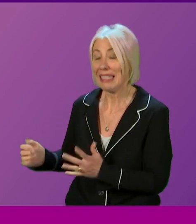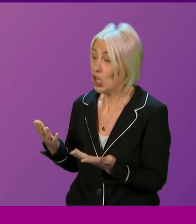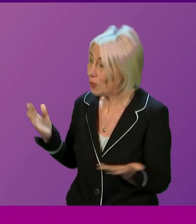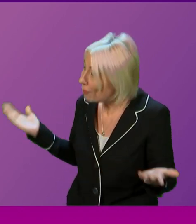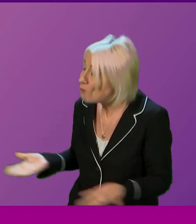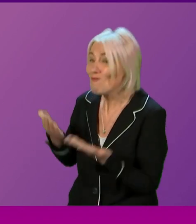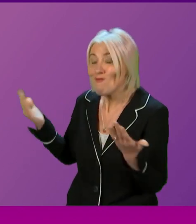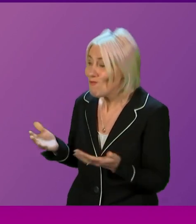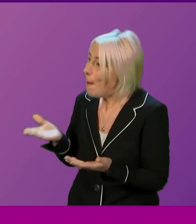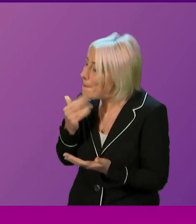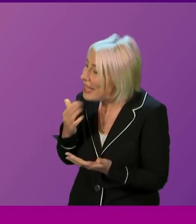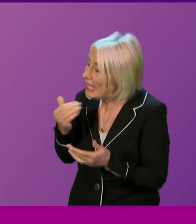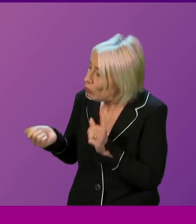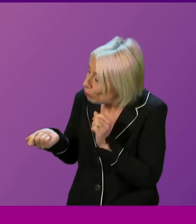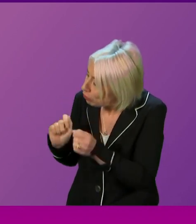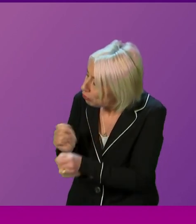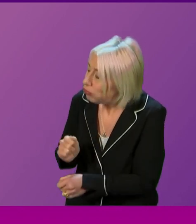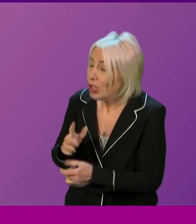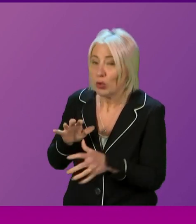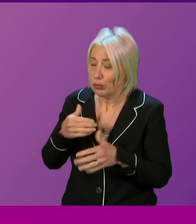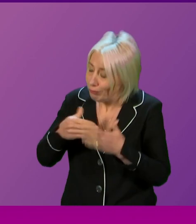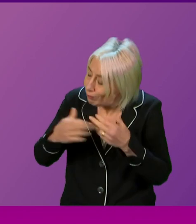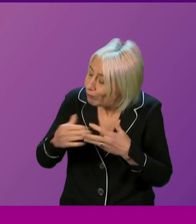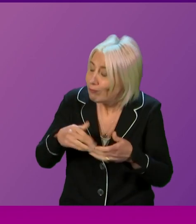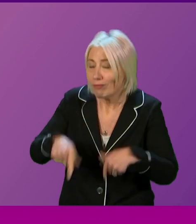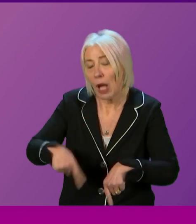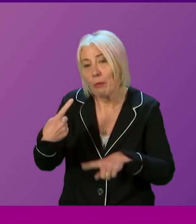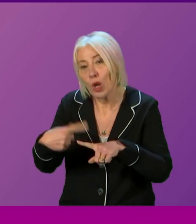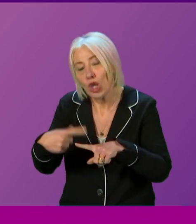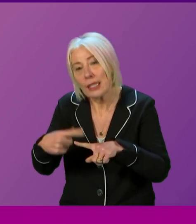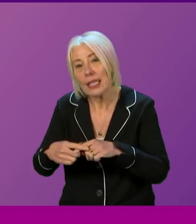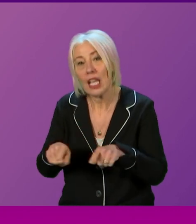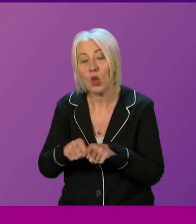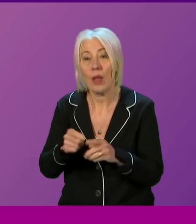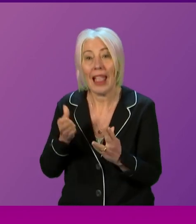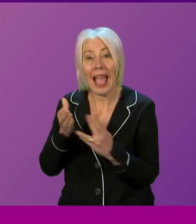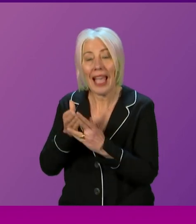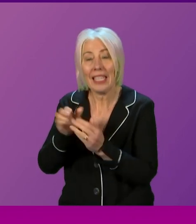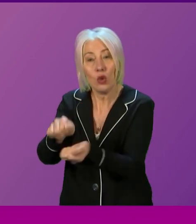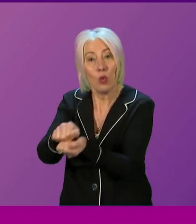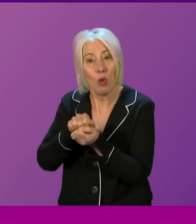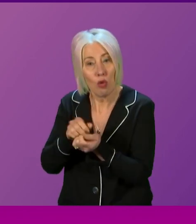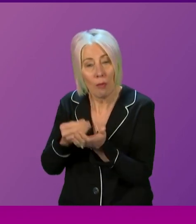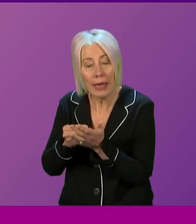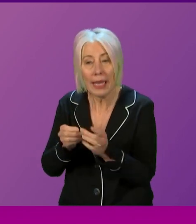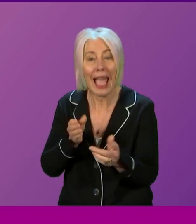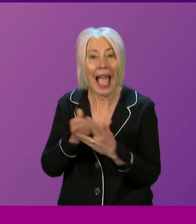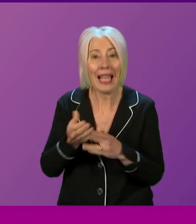the levers at its disposal to tackle the emergency. That includes access to borrowing, providing benefits and support to households.